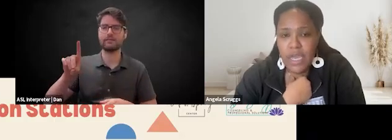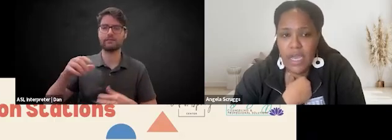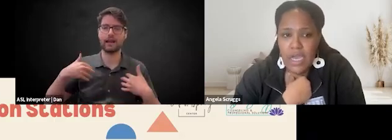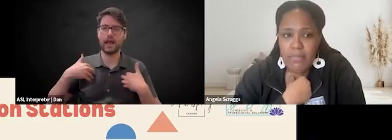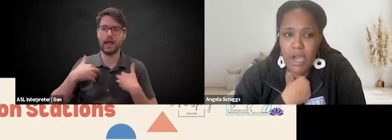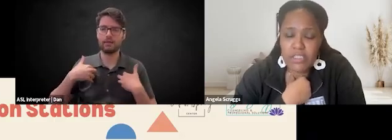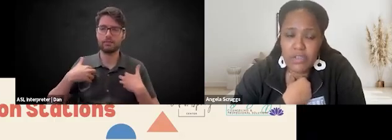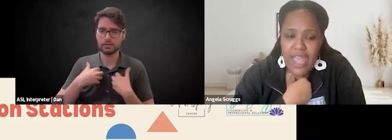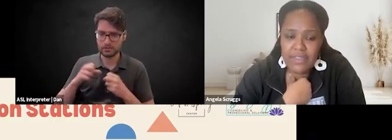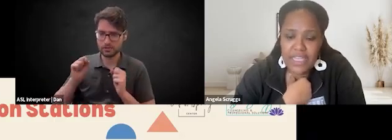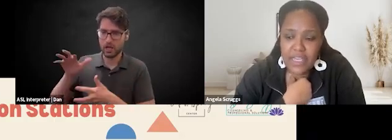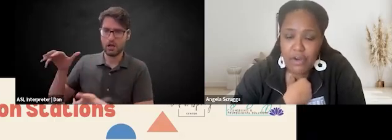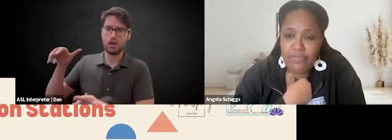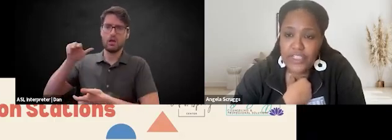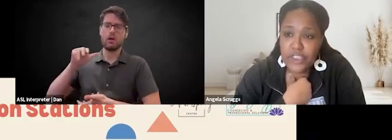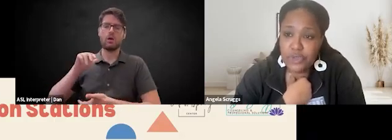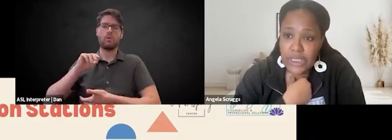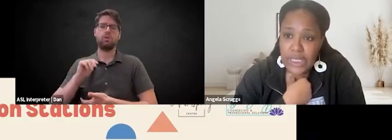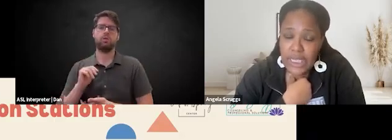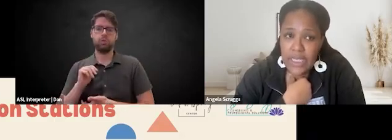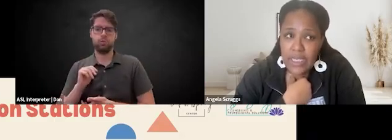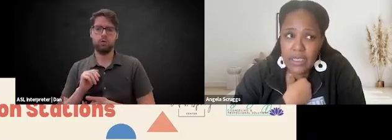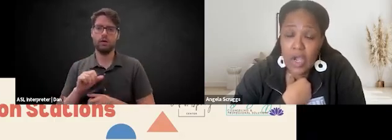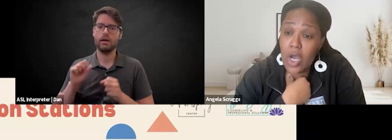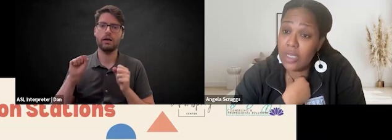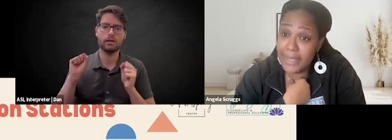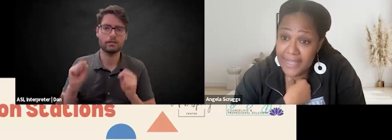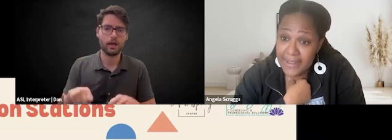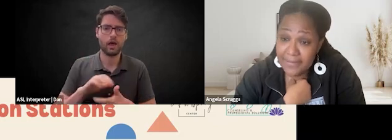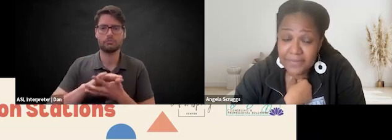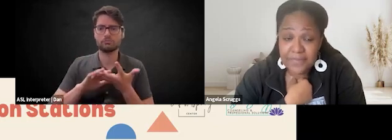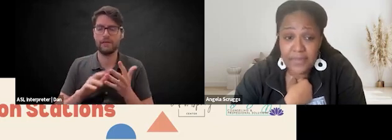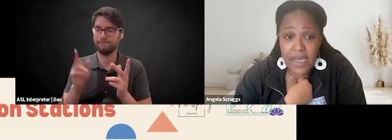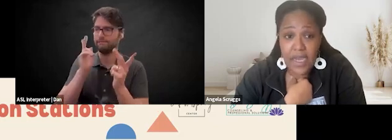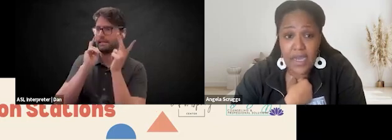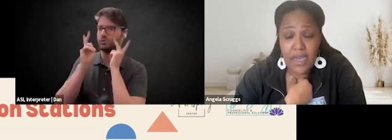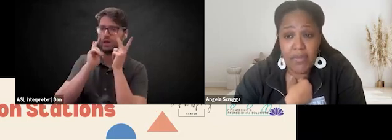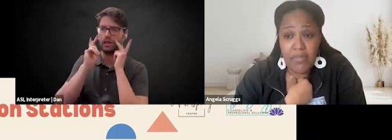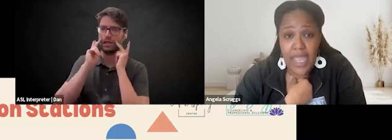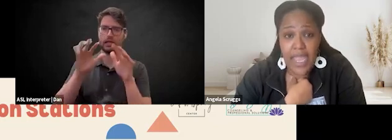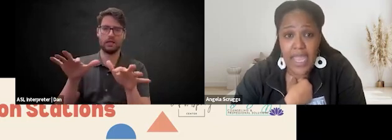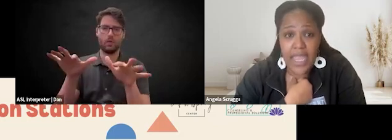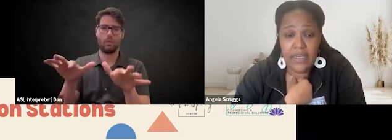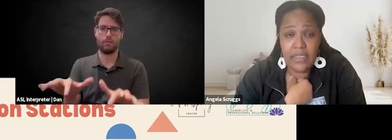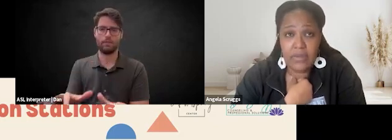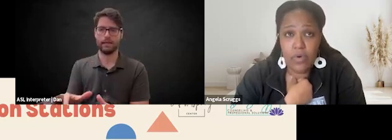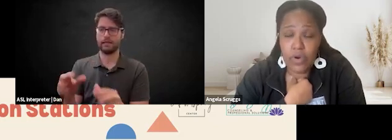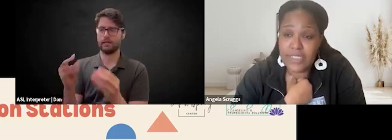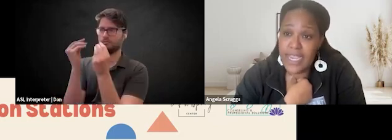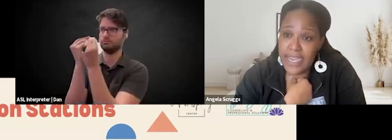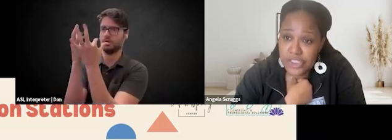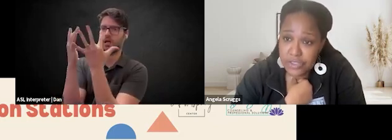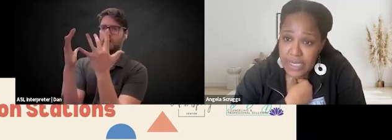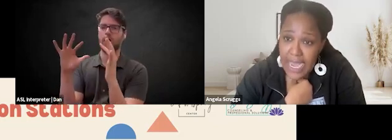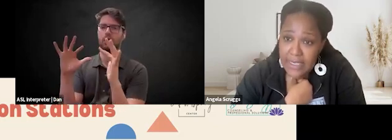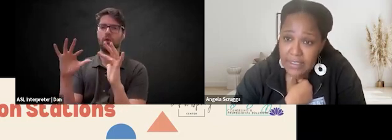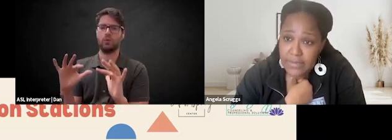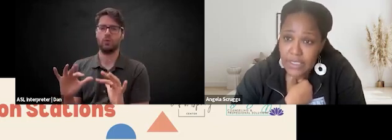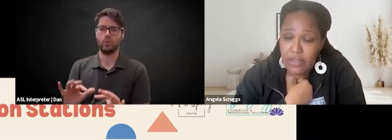Um... also having things that are visually calming, um... and-- or textured items,